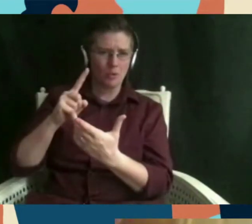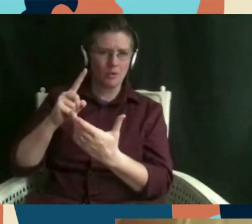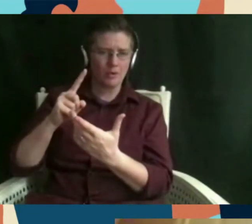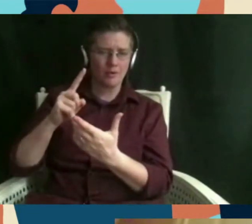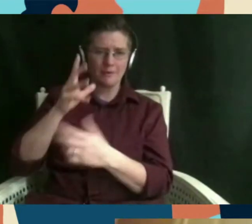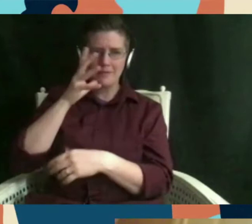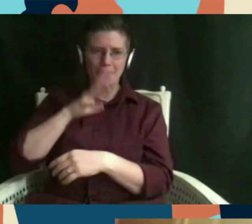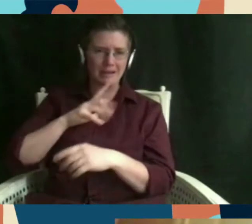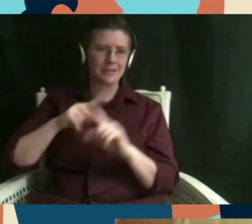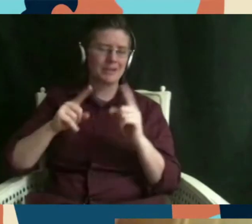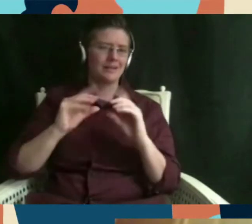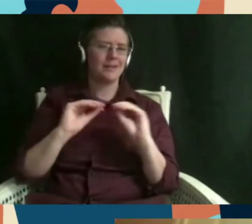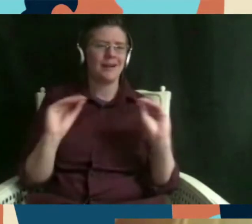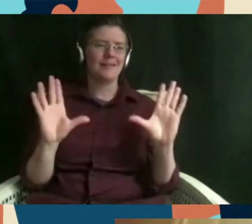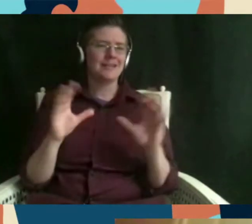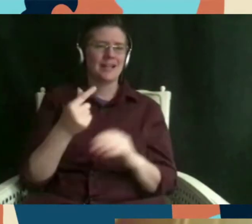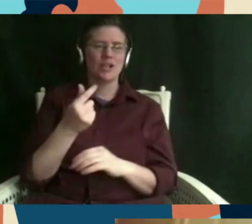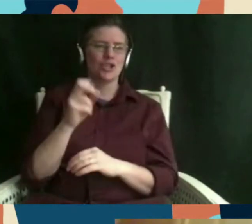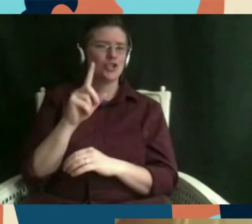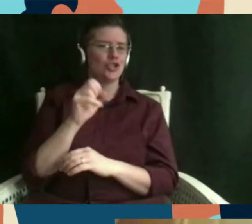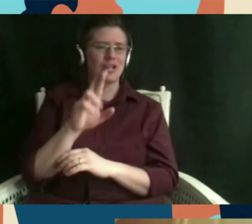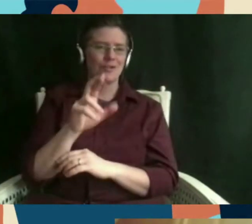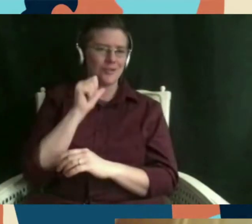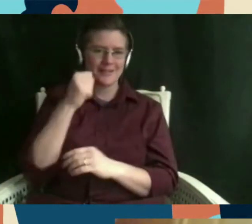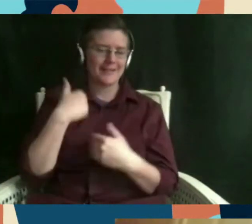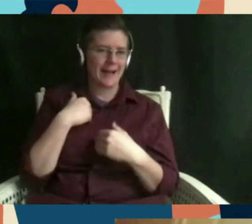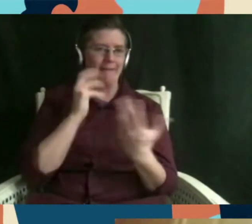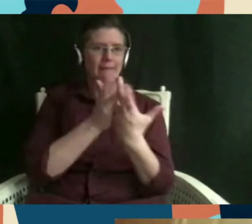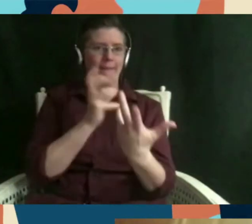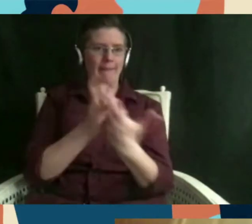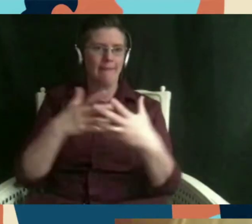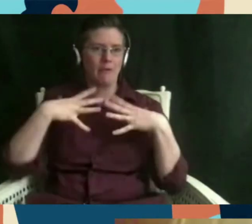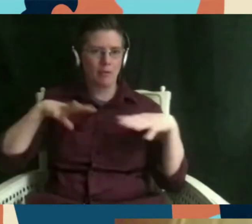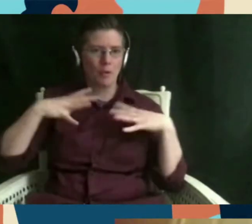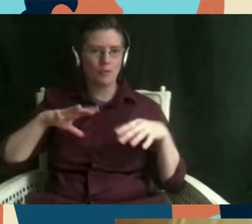but there is this idea that if you're a certain gender you have to wear a certain